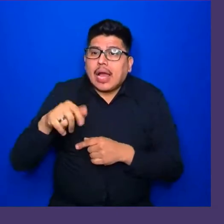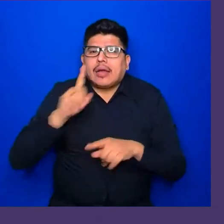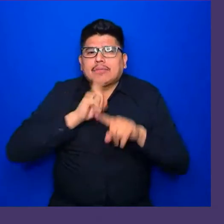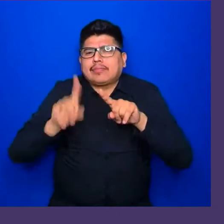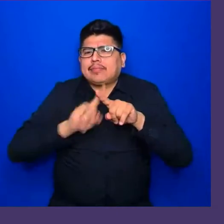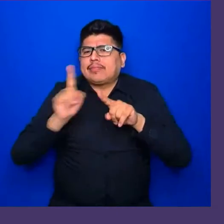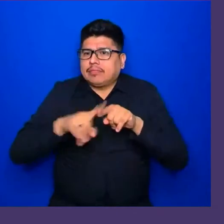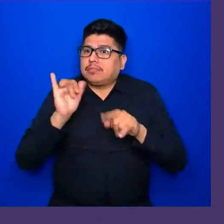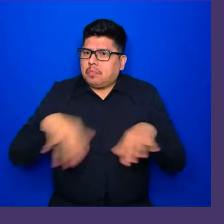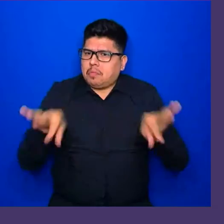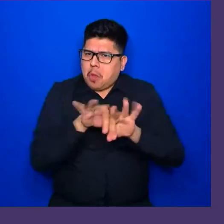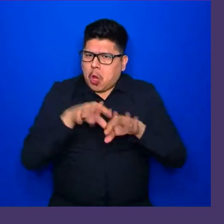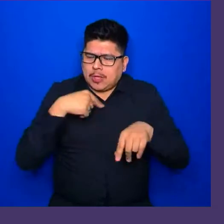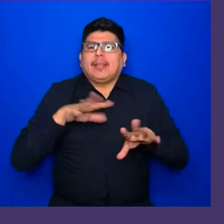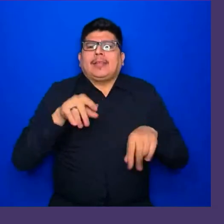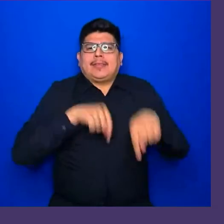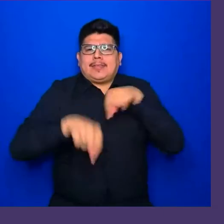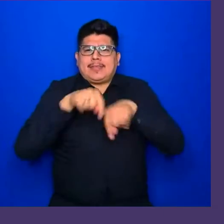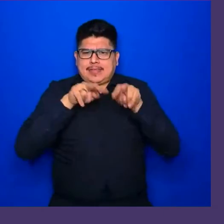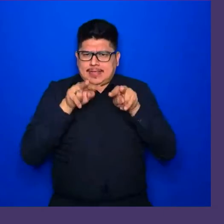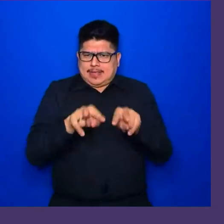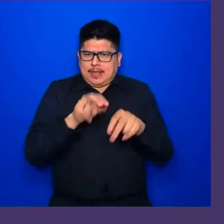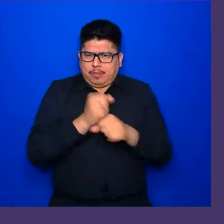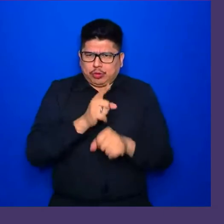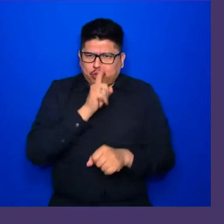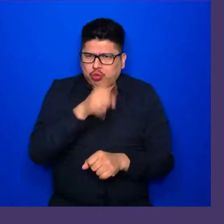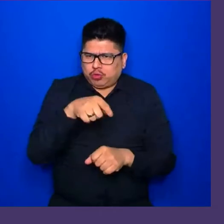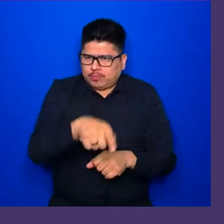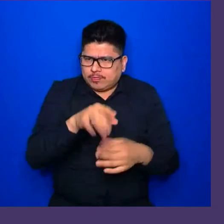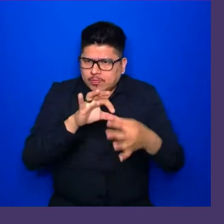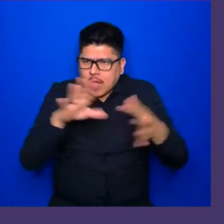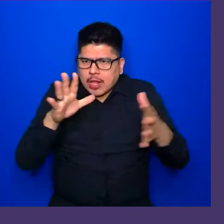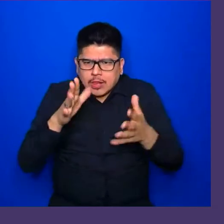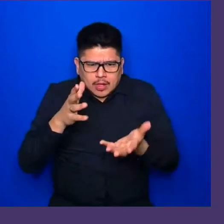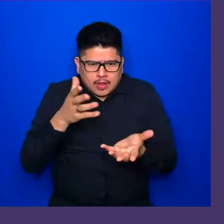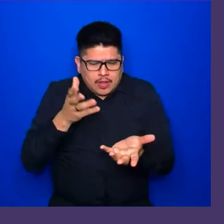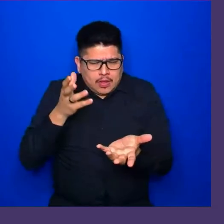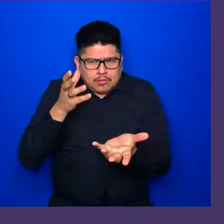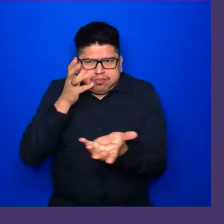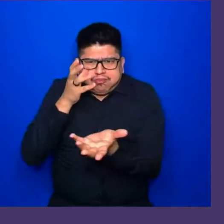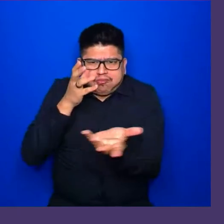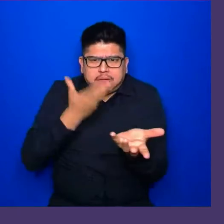across all aspects of our democratic process. Being able to access voting booths,